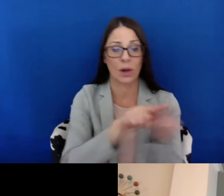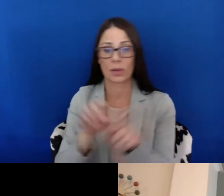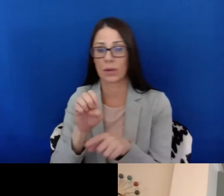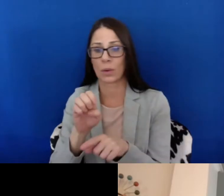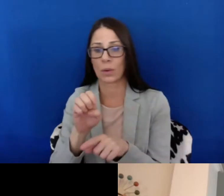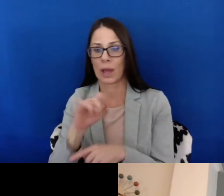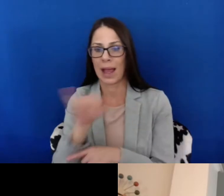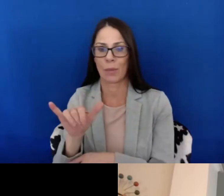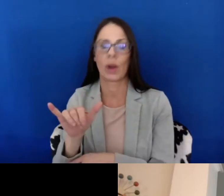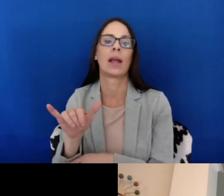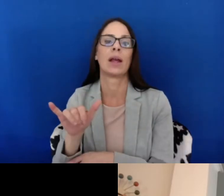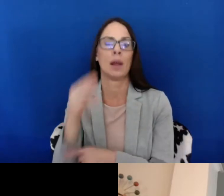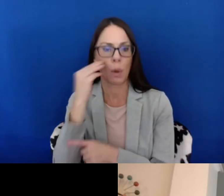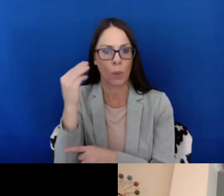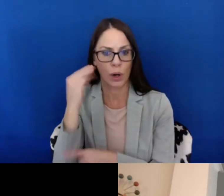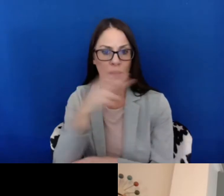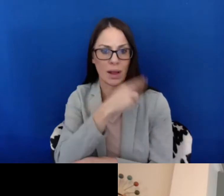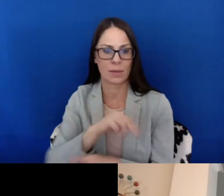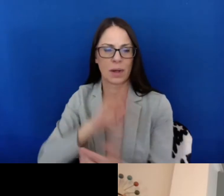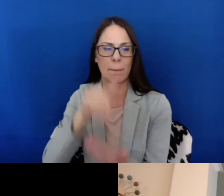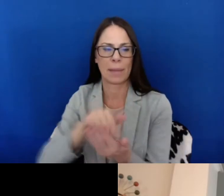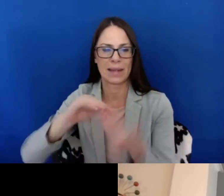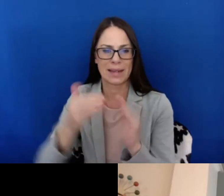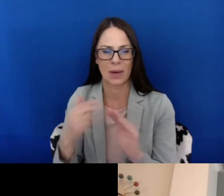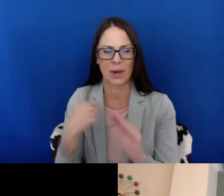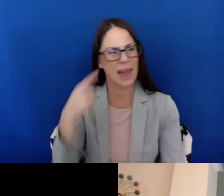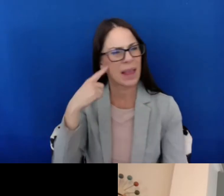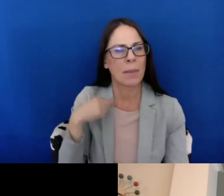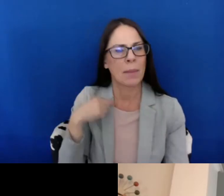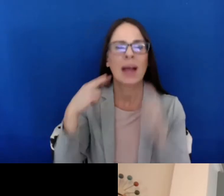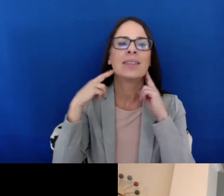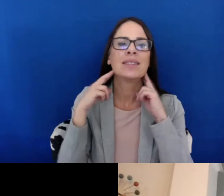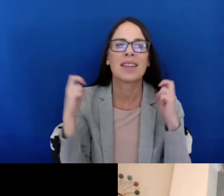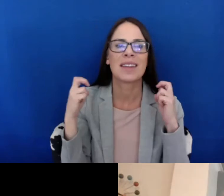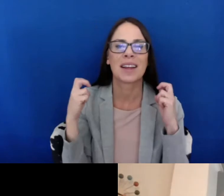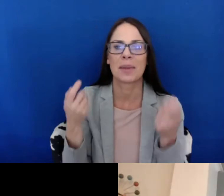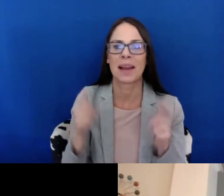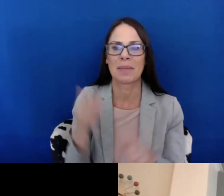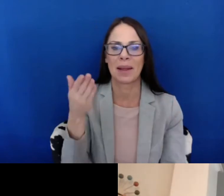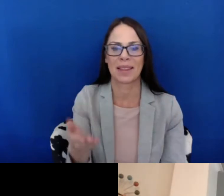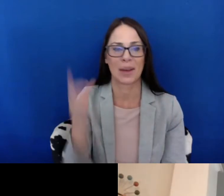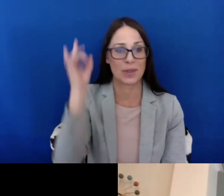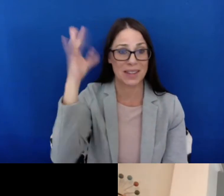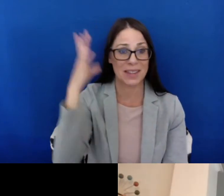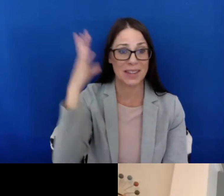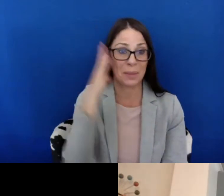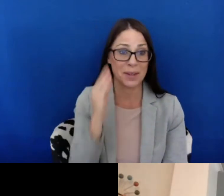Midtown where I think I got my tonsillectomy terrible experience not because of the doctors,